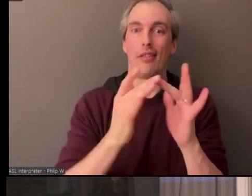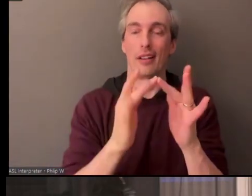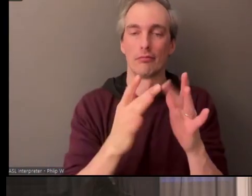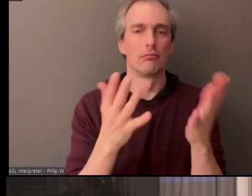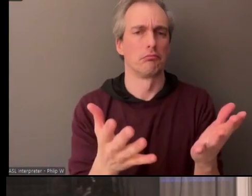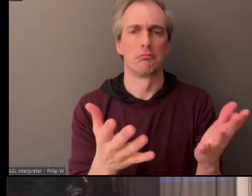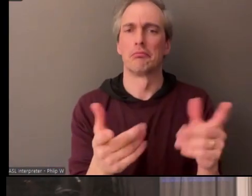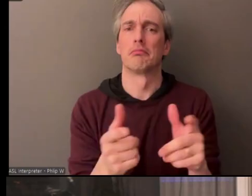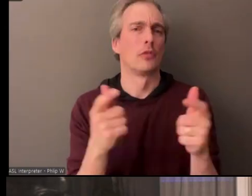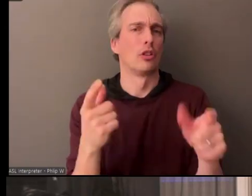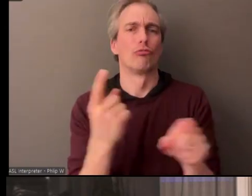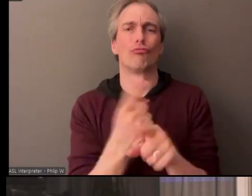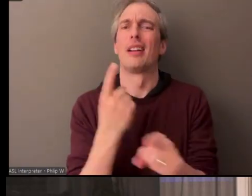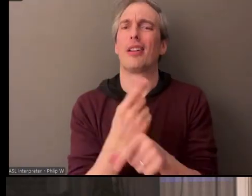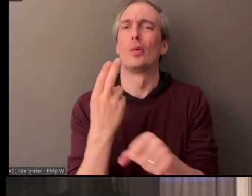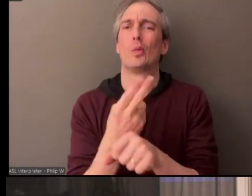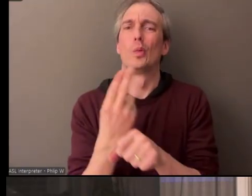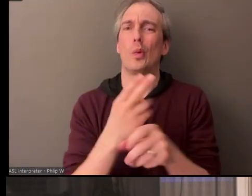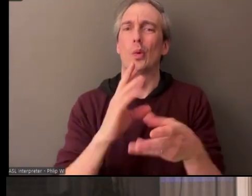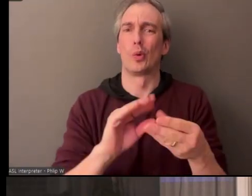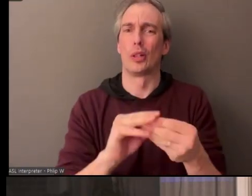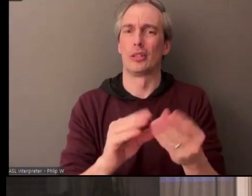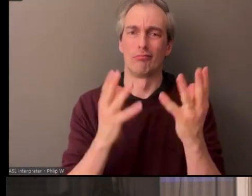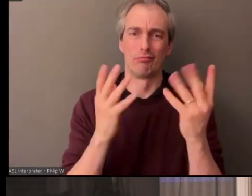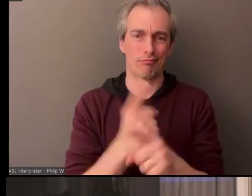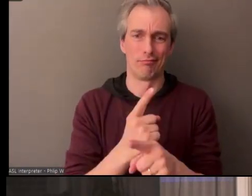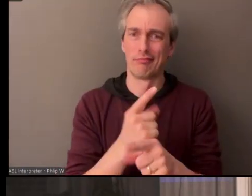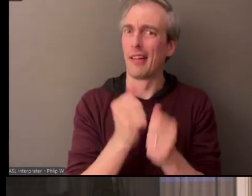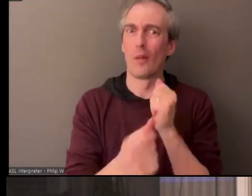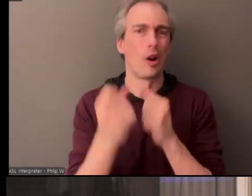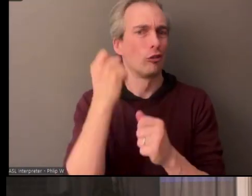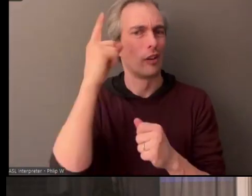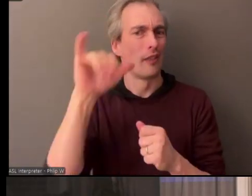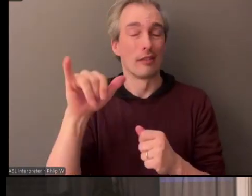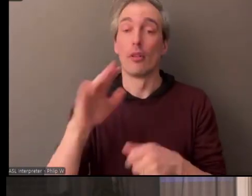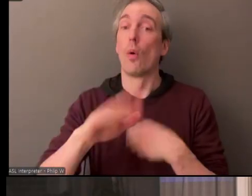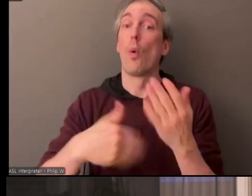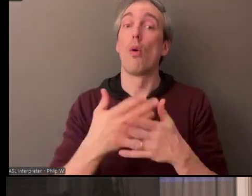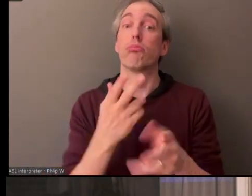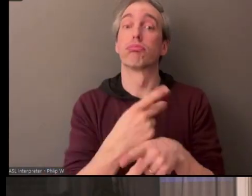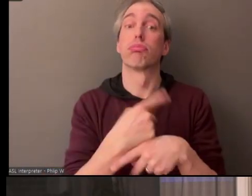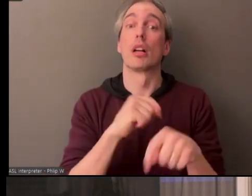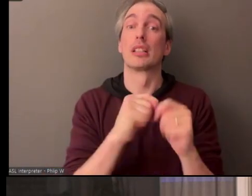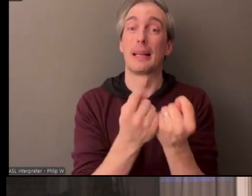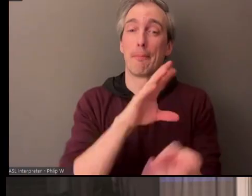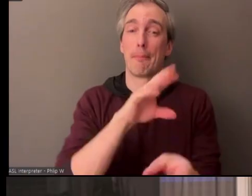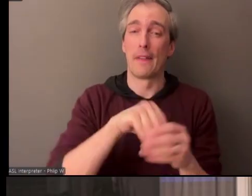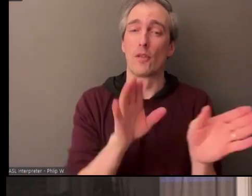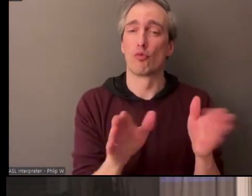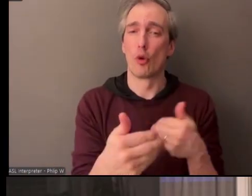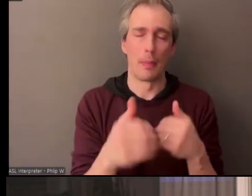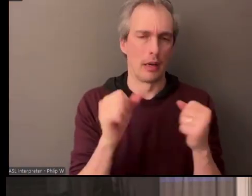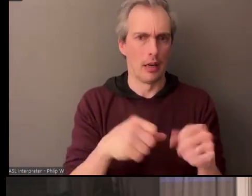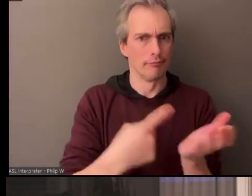Everybody from the product team in the room and say: Okay. Let's talk about how we make this true. And as part of that conversation, we're gonna recognize that -- hey, there's